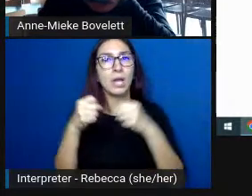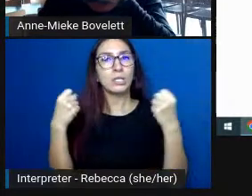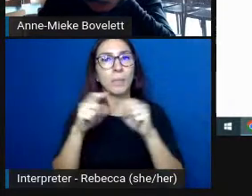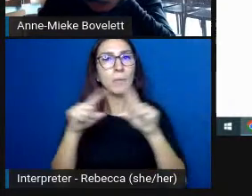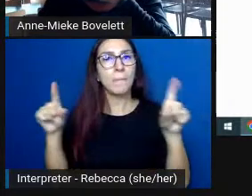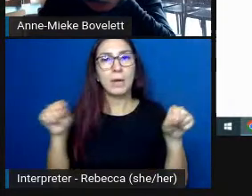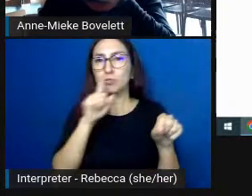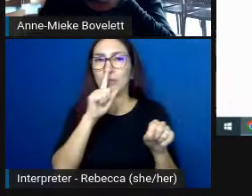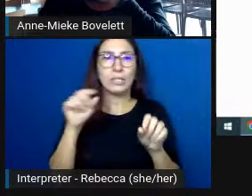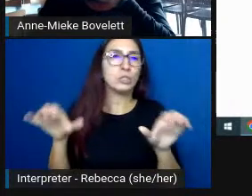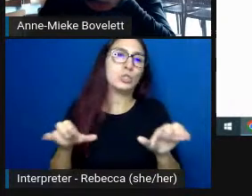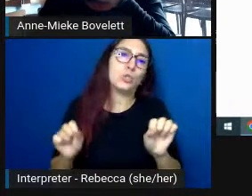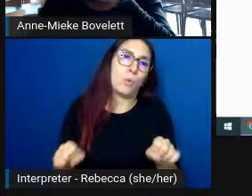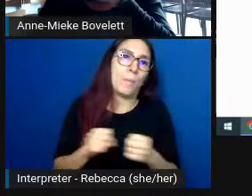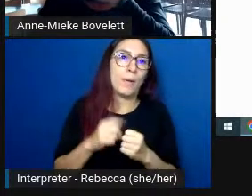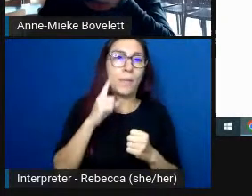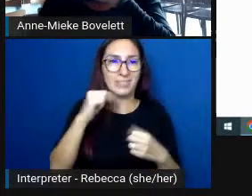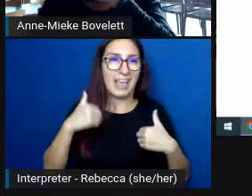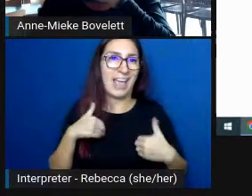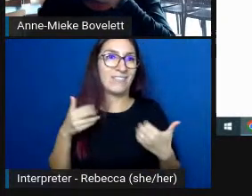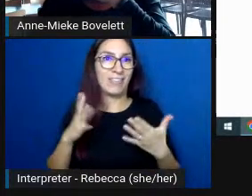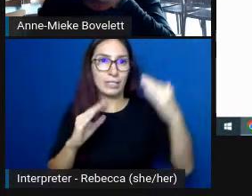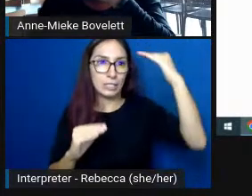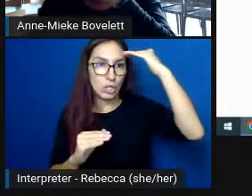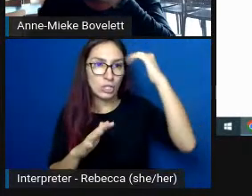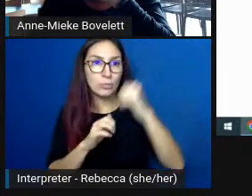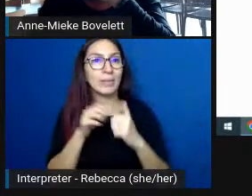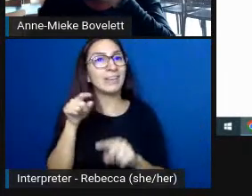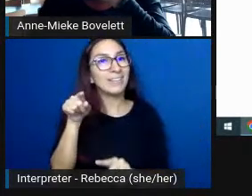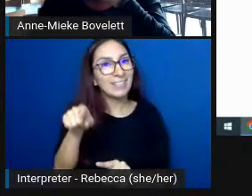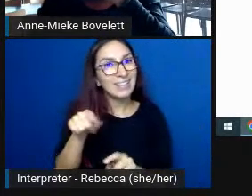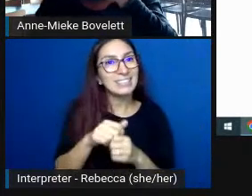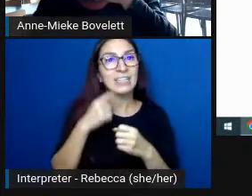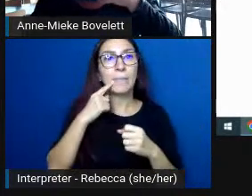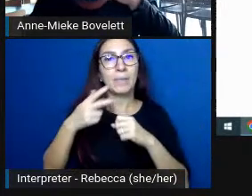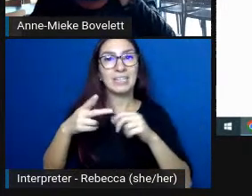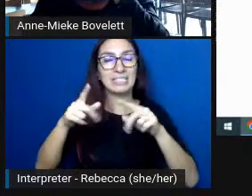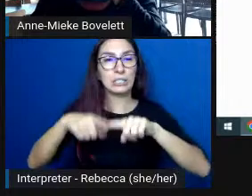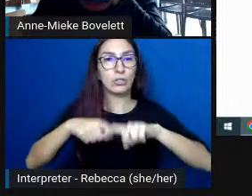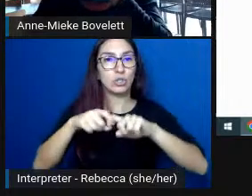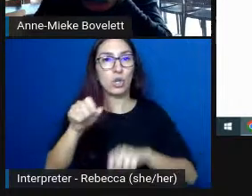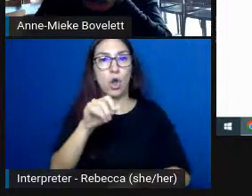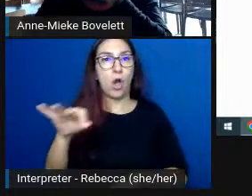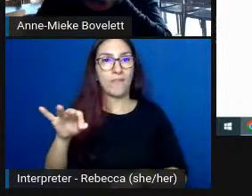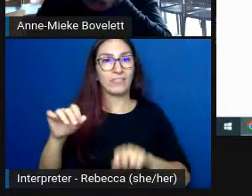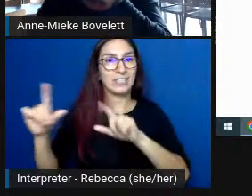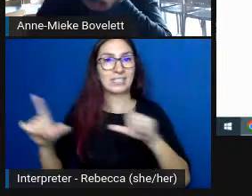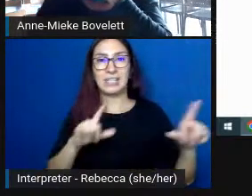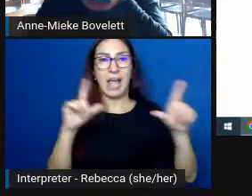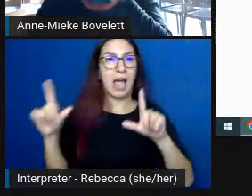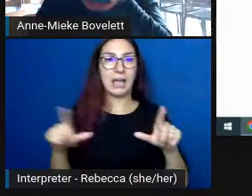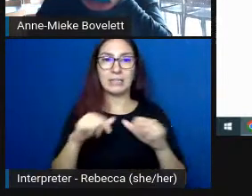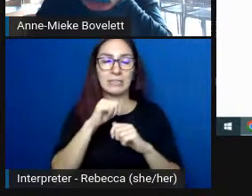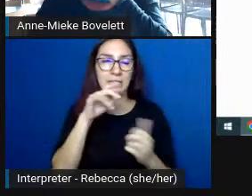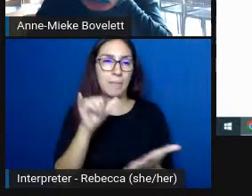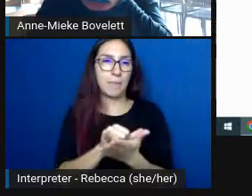Anne Bolelett: And why would you? You would go somewhere else Lazar Bulatovic: Definitely. But because I had those cases but disabling the slide would